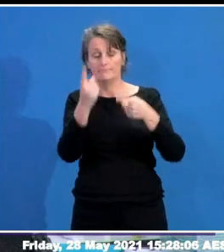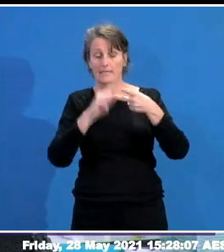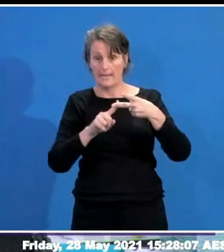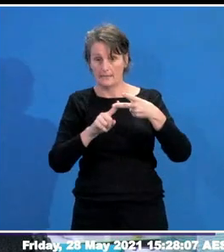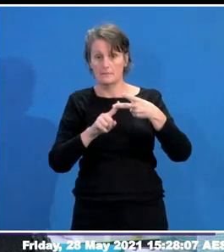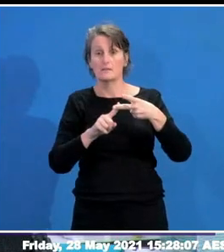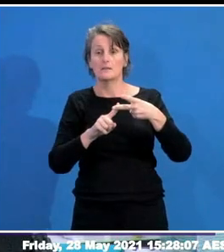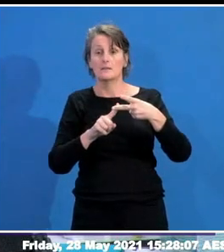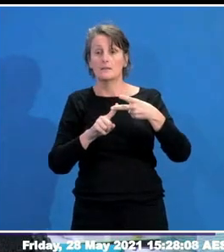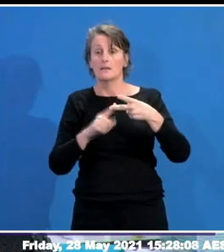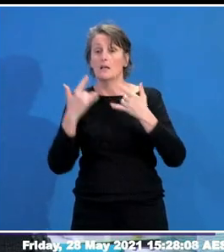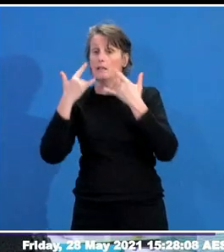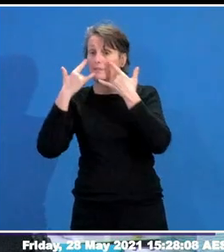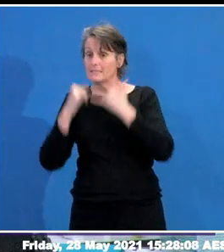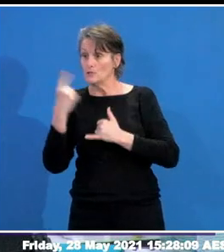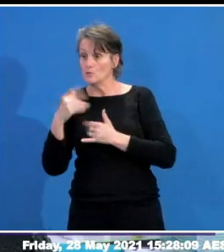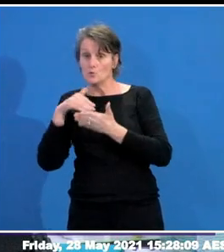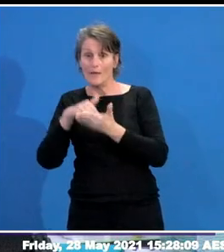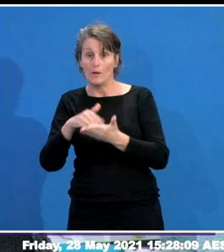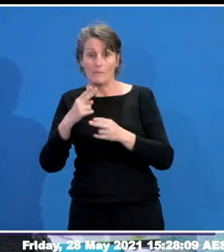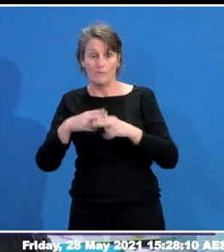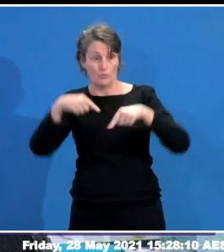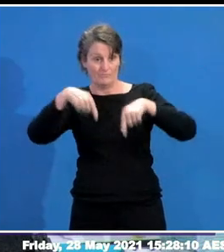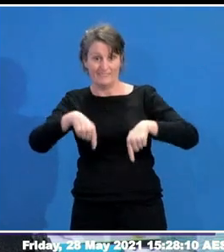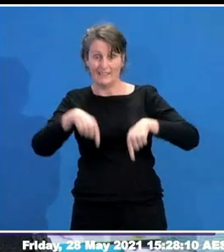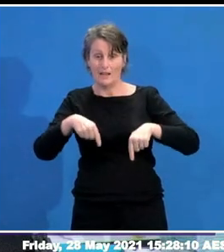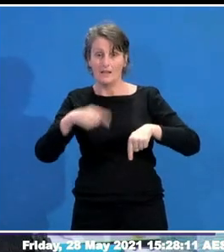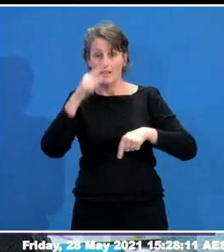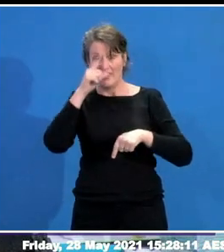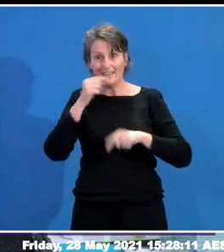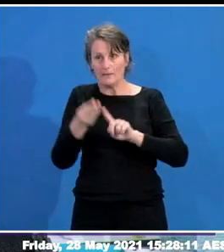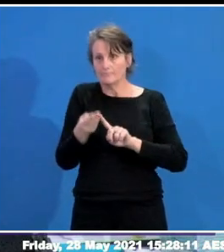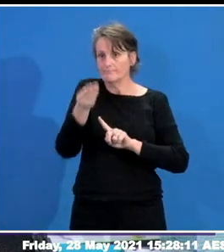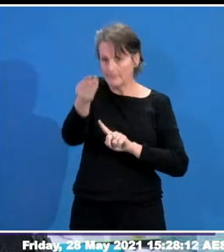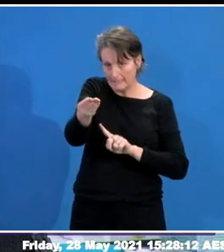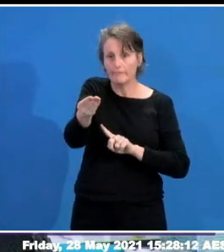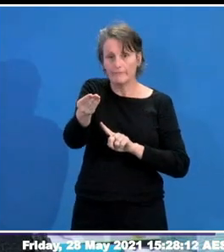Counsel Assisting the Royal Commission may tender those responses into evidence.